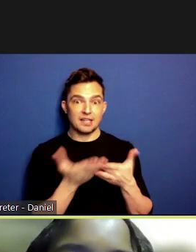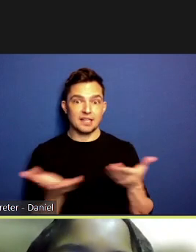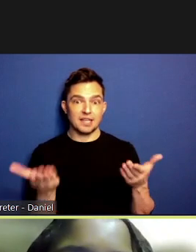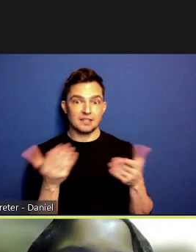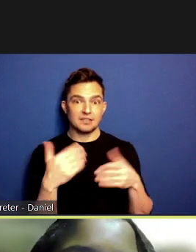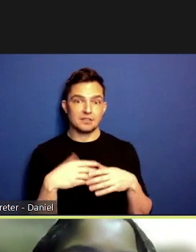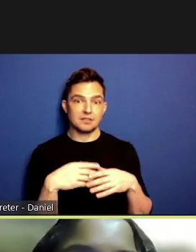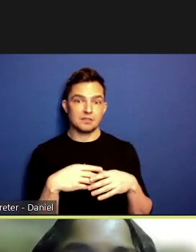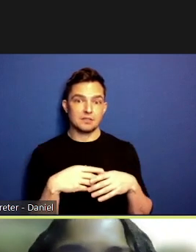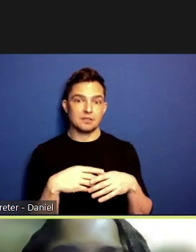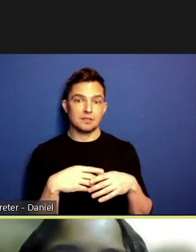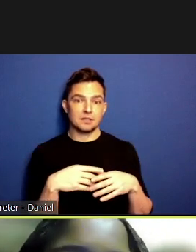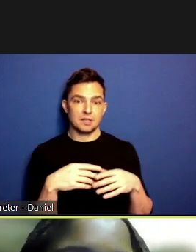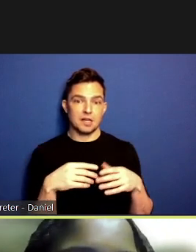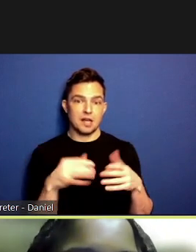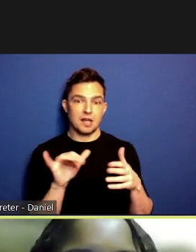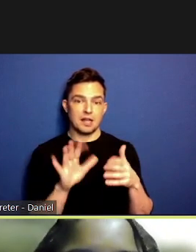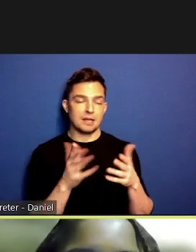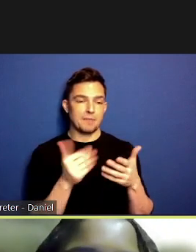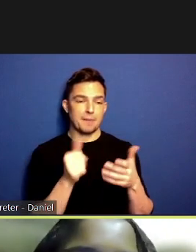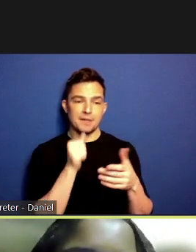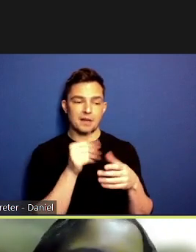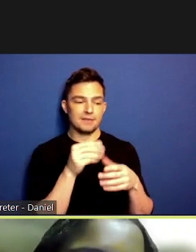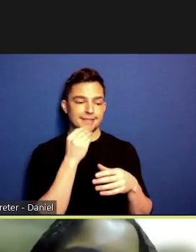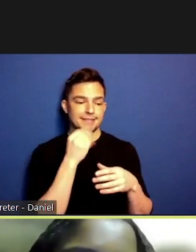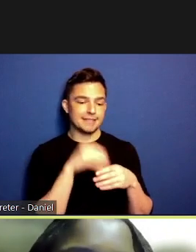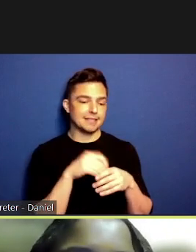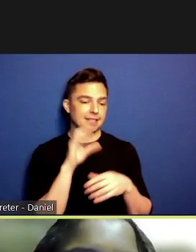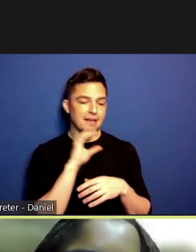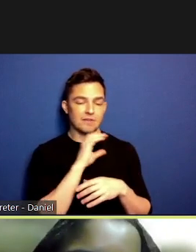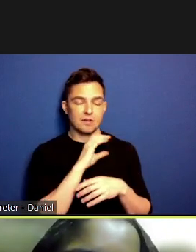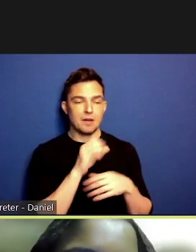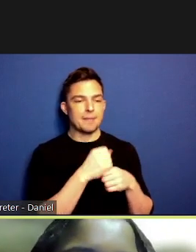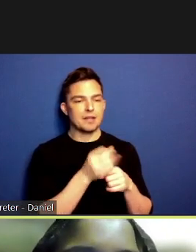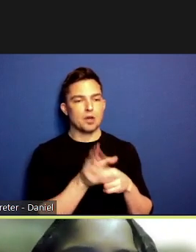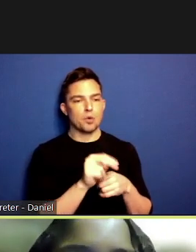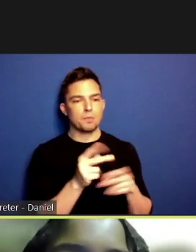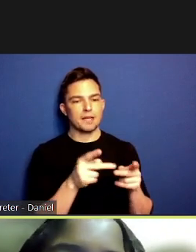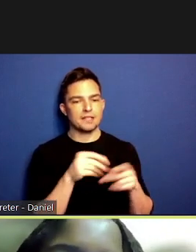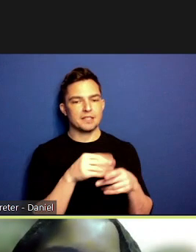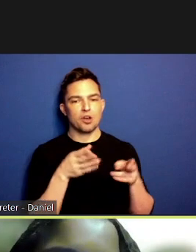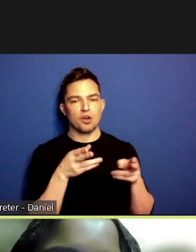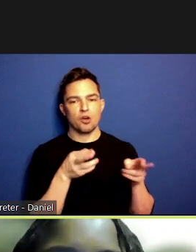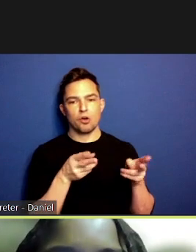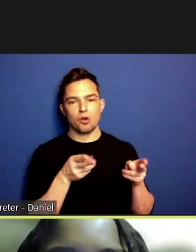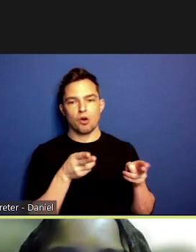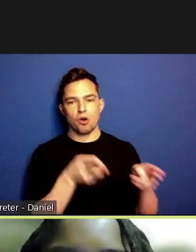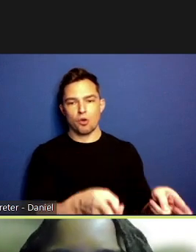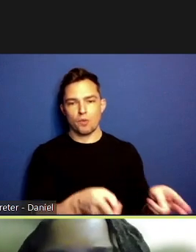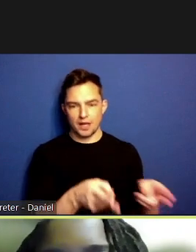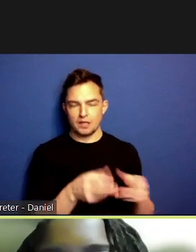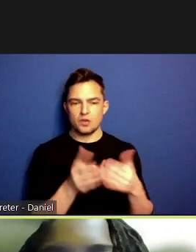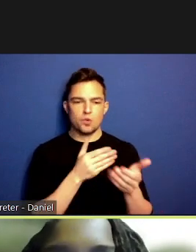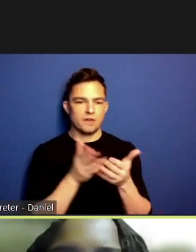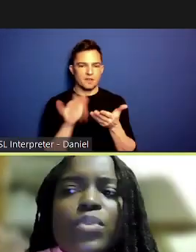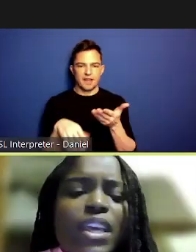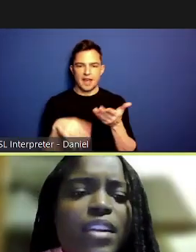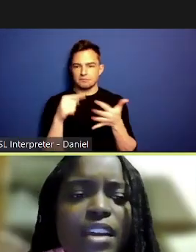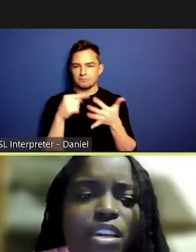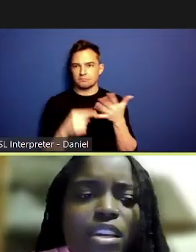Like maybe not necessarily eating in the cafeteria, but making their own space in the hallway, making their own space, like outdoors, whatever it was, right? Like really connecting with